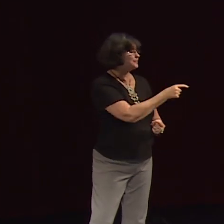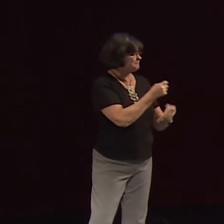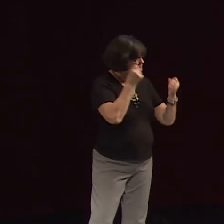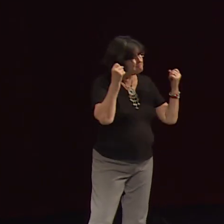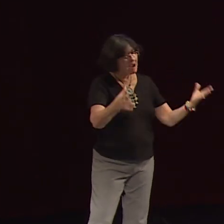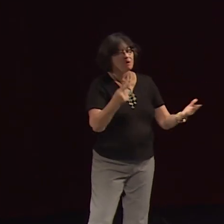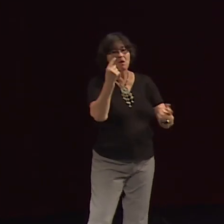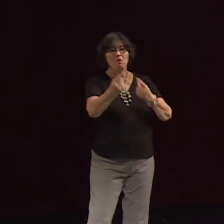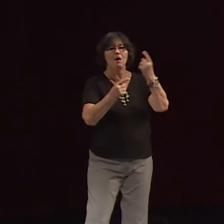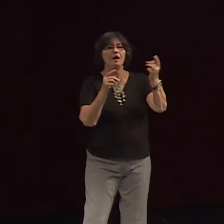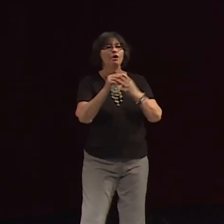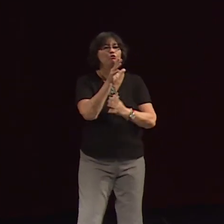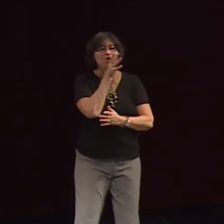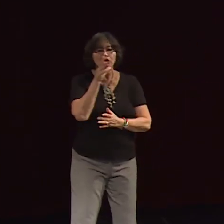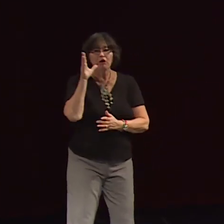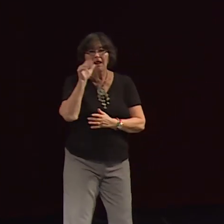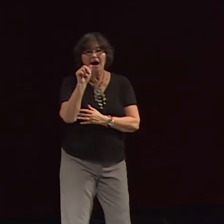to be accessible.